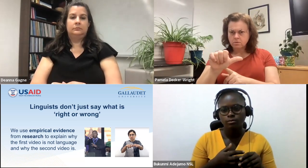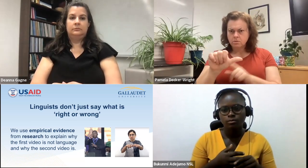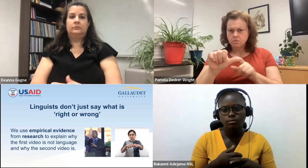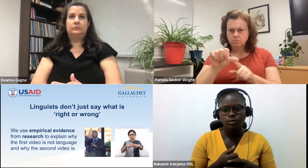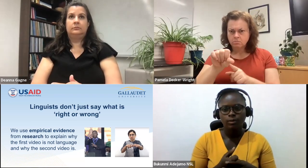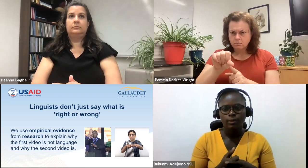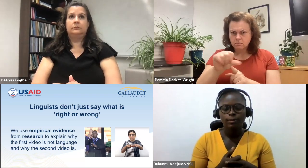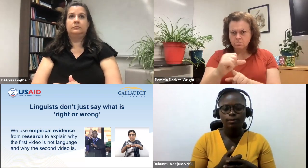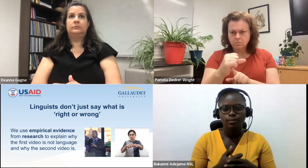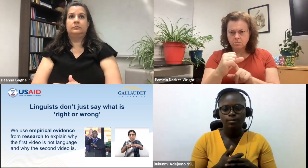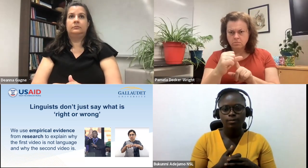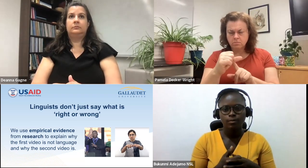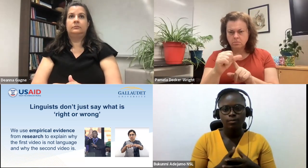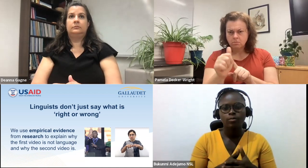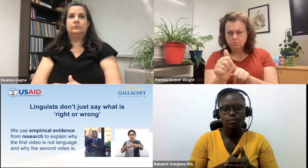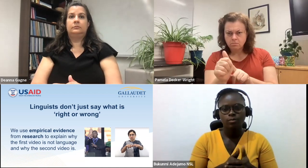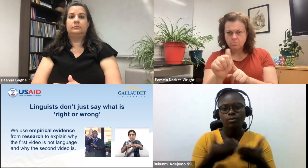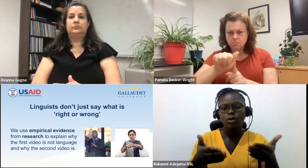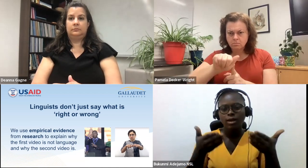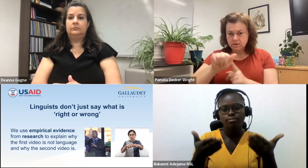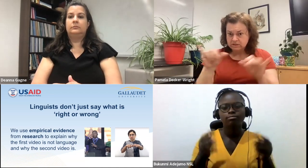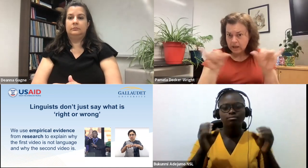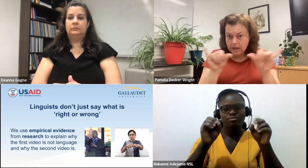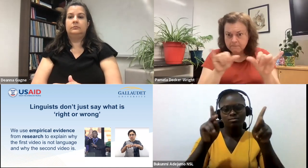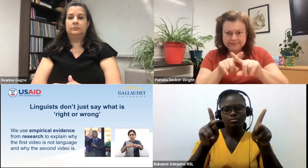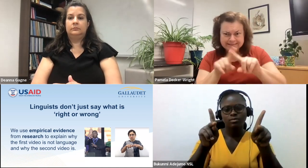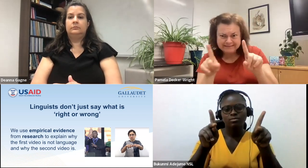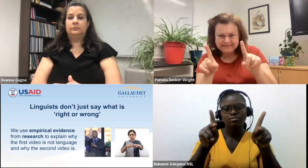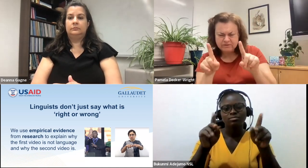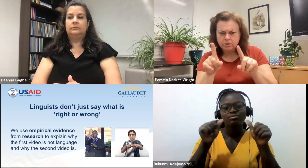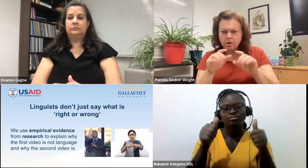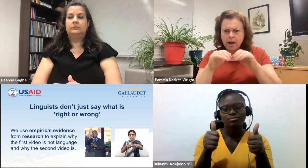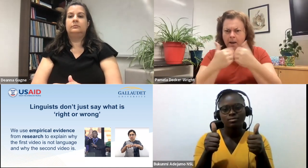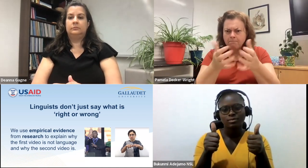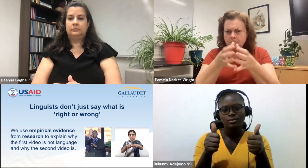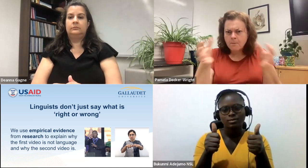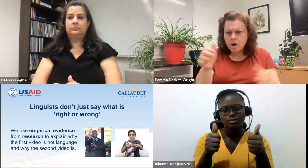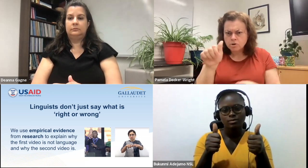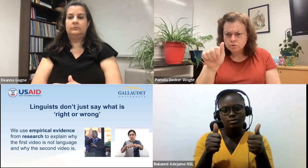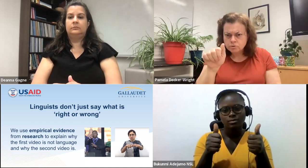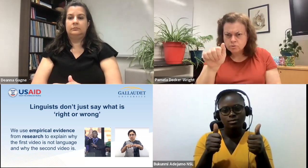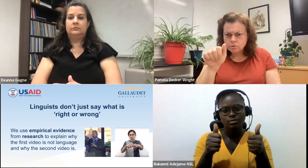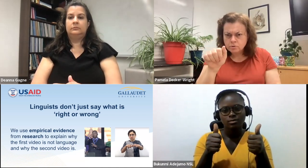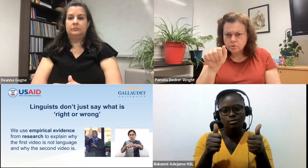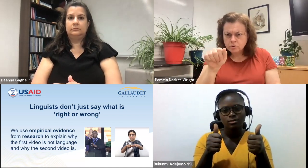So, looking at these handshapes. And do you see the different handshapes I'm making right now. if we are to study them, is there a difference?